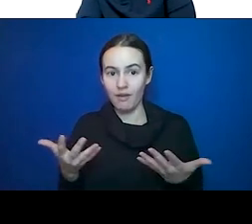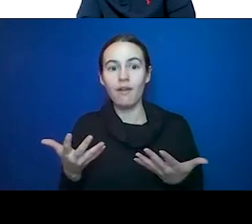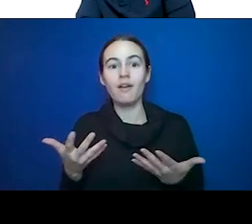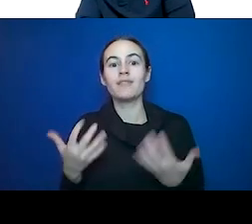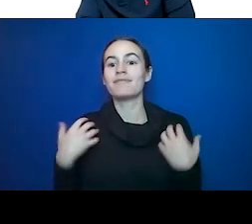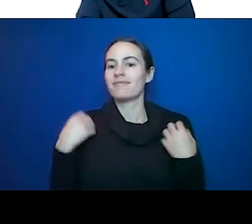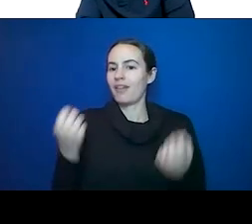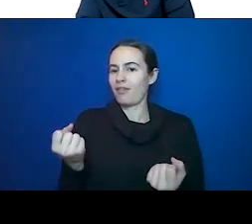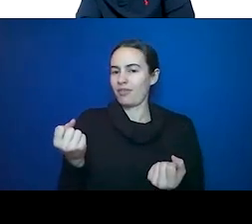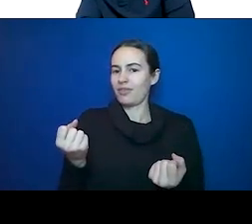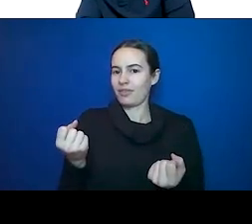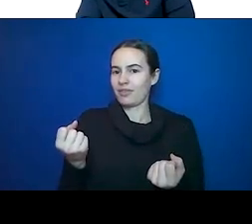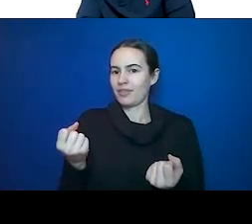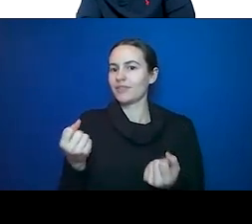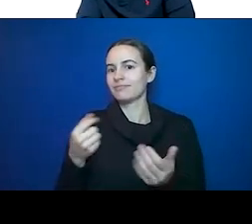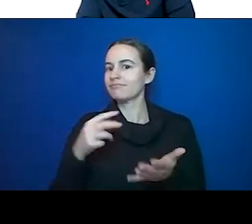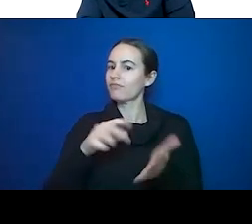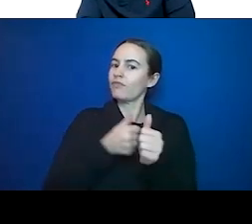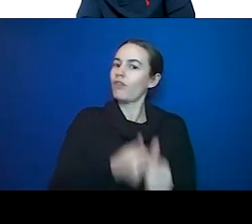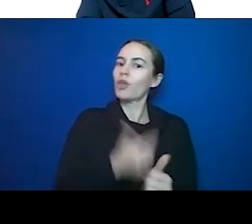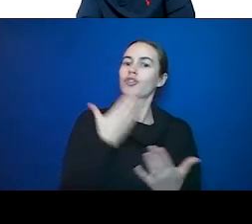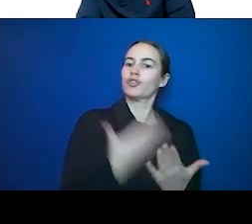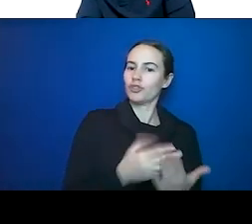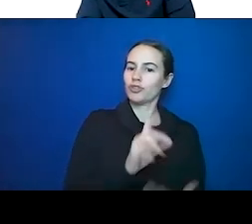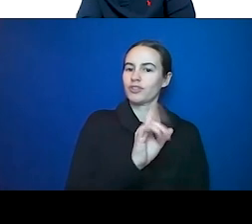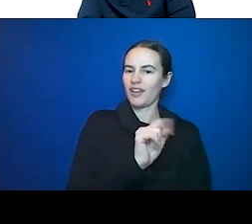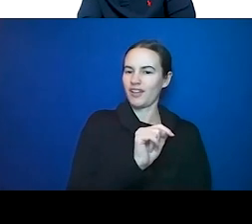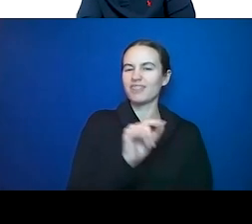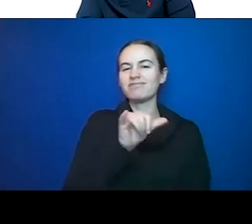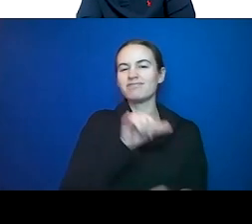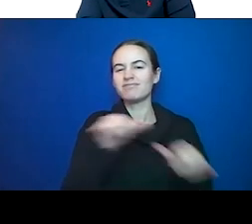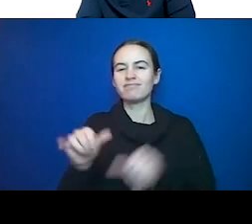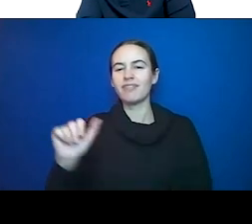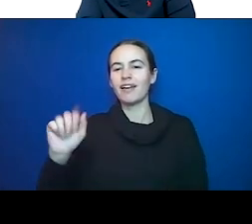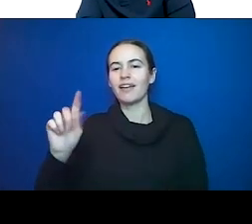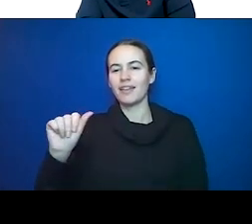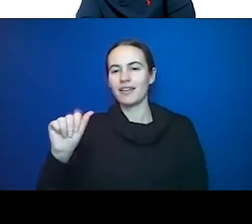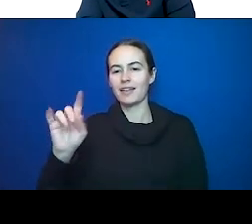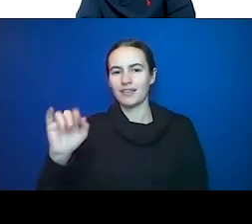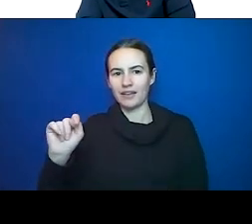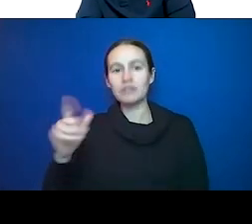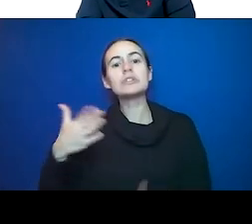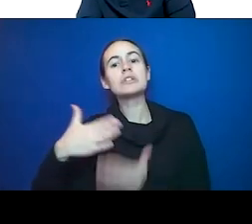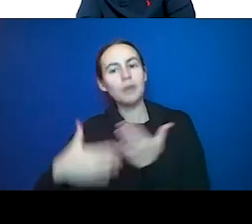kind of like that ADA diet, some exercise, no smoking. Good